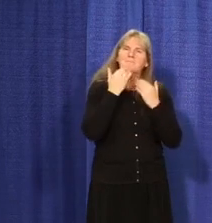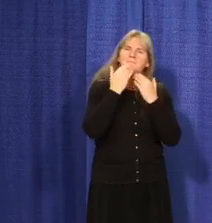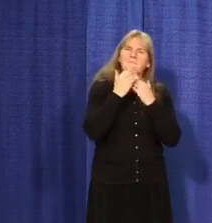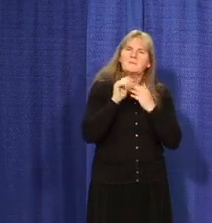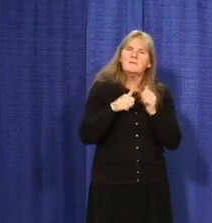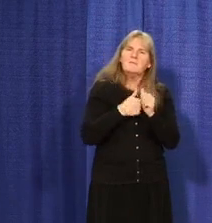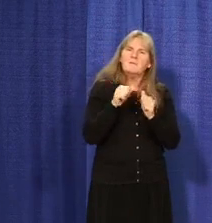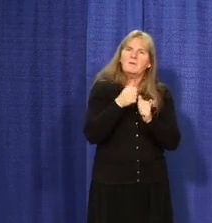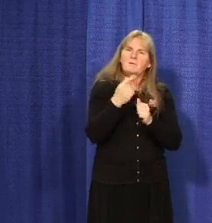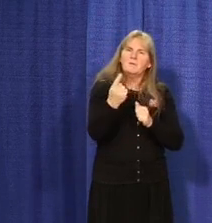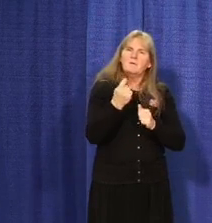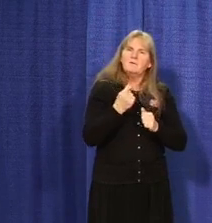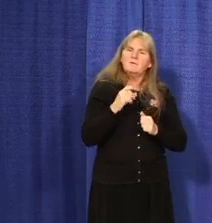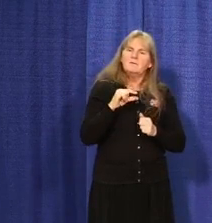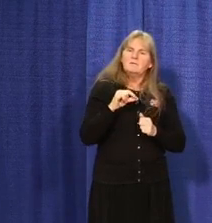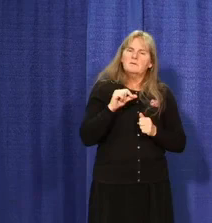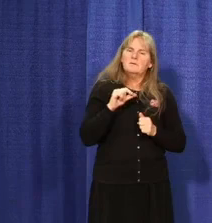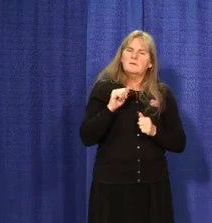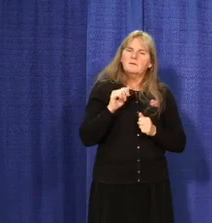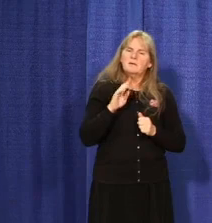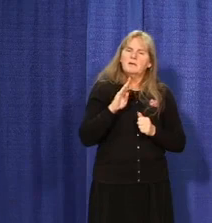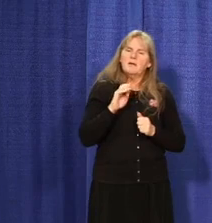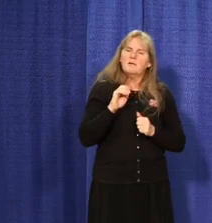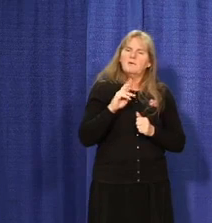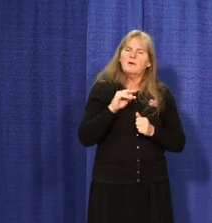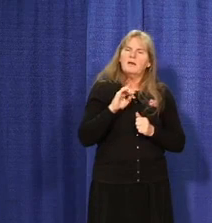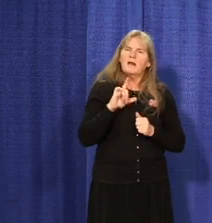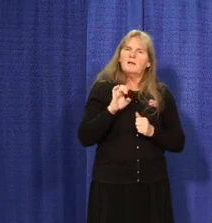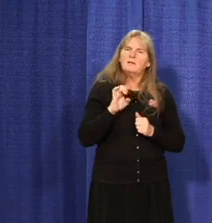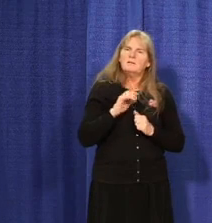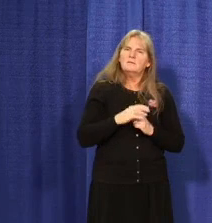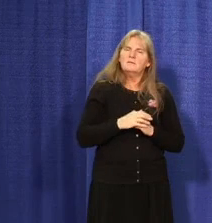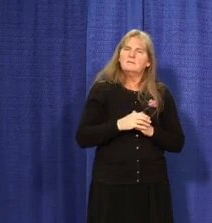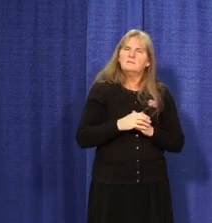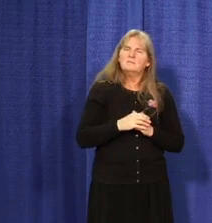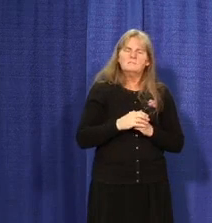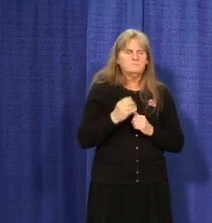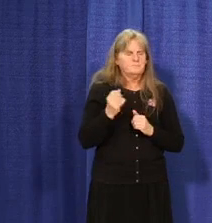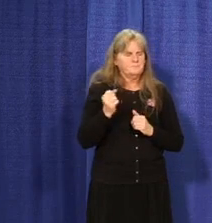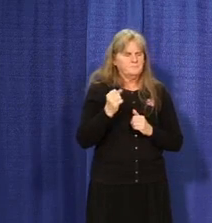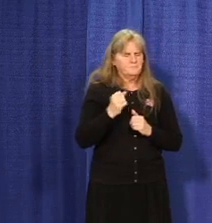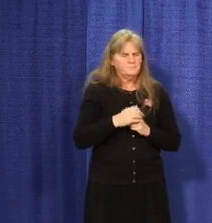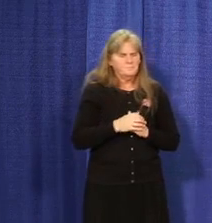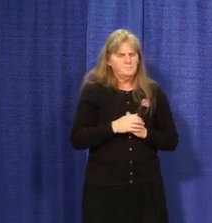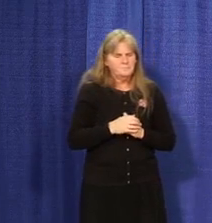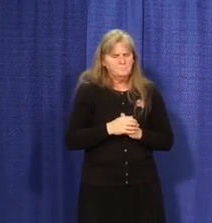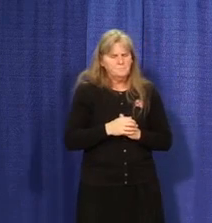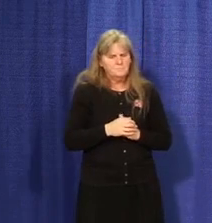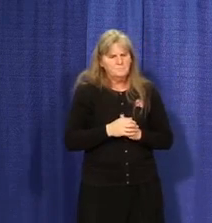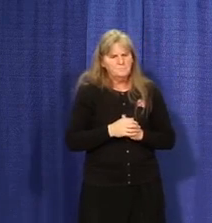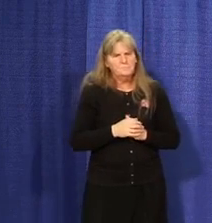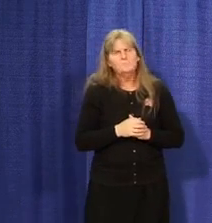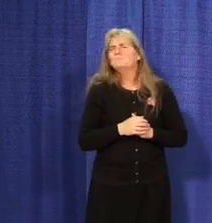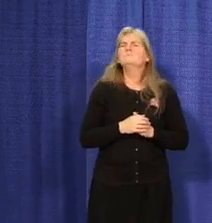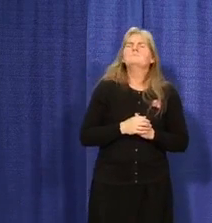Follow-up?